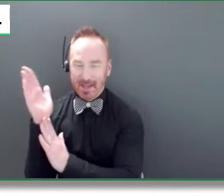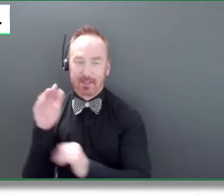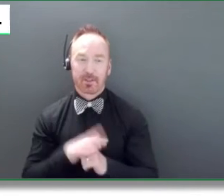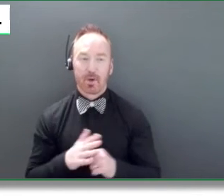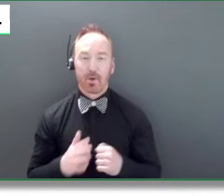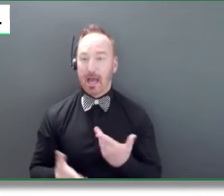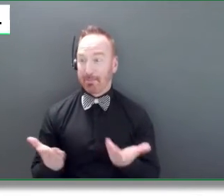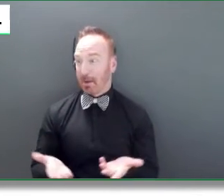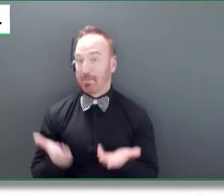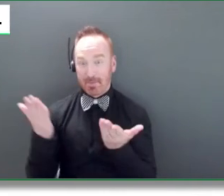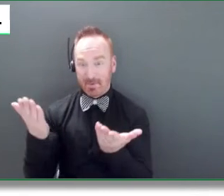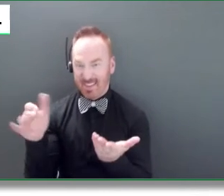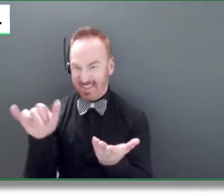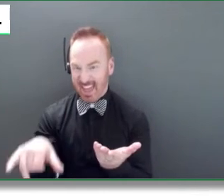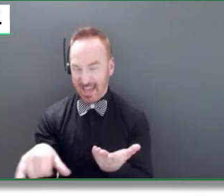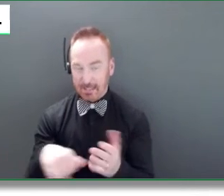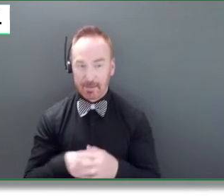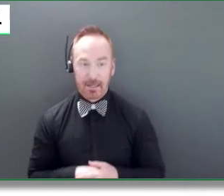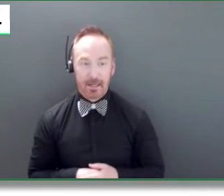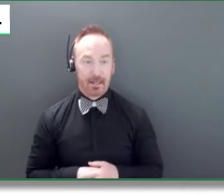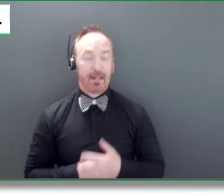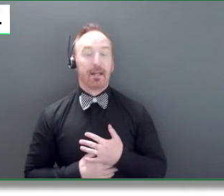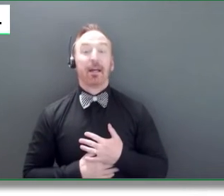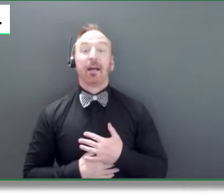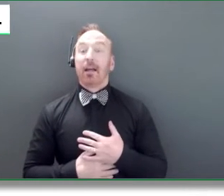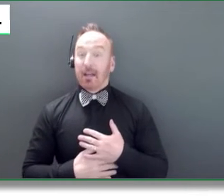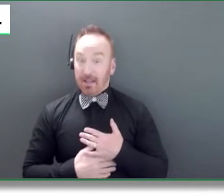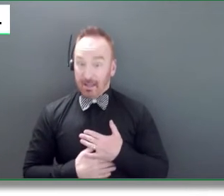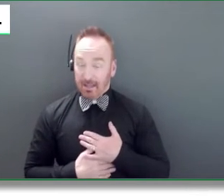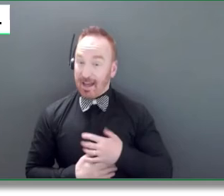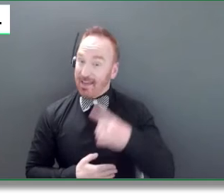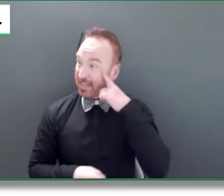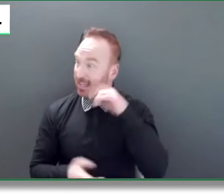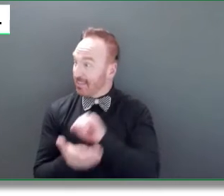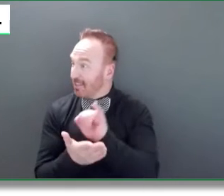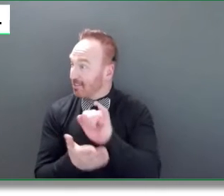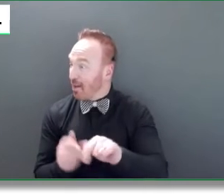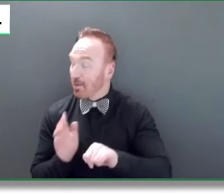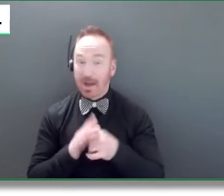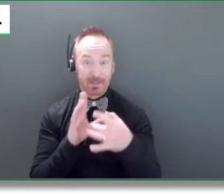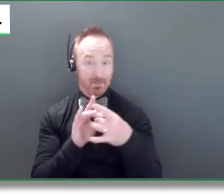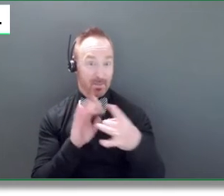So I think that's all I wanted to say. I personally learned a ton over the past